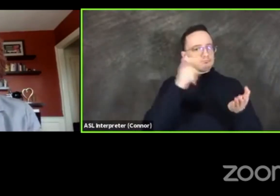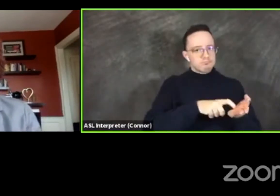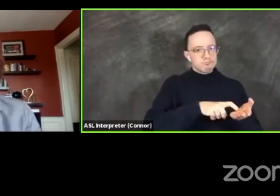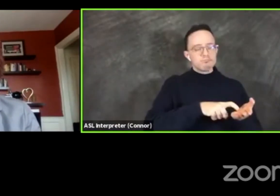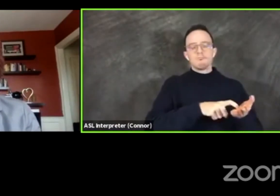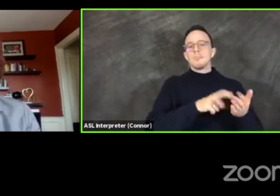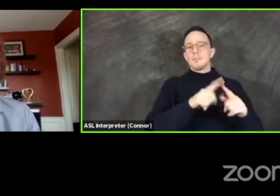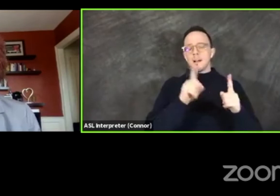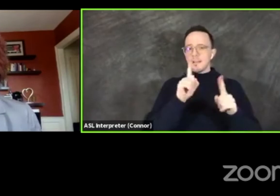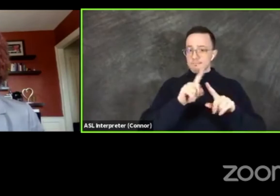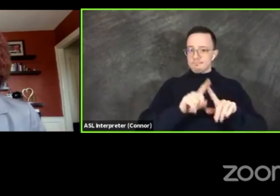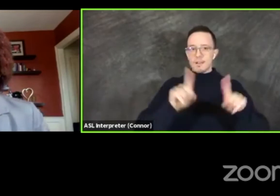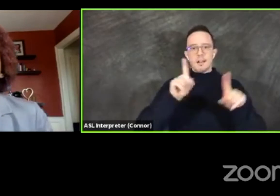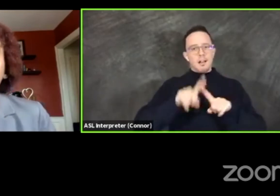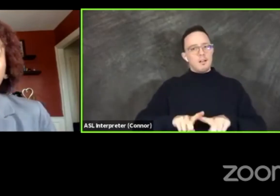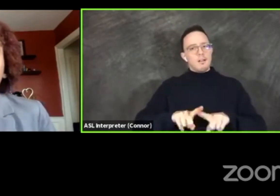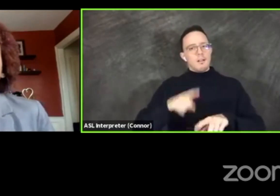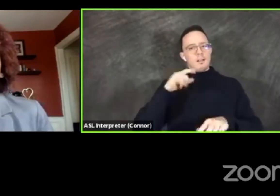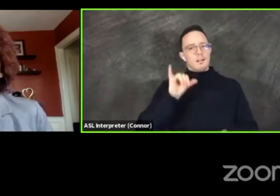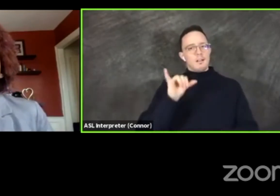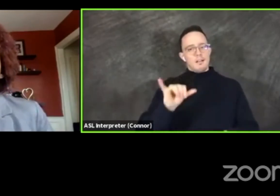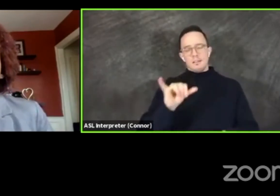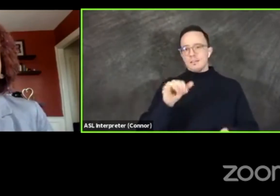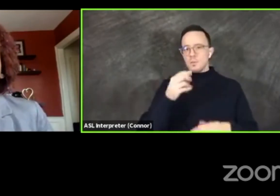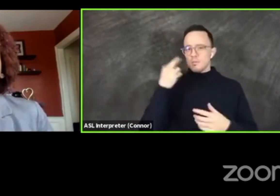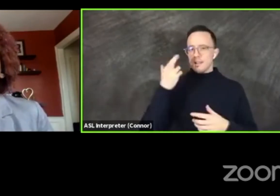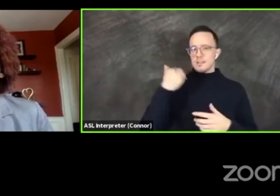THESE ARE TWO DIFFERENT COMPONENTS OF OUR PRACTICE OF RECOGNITION.